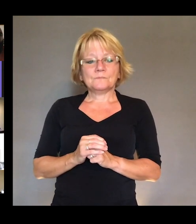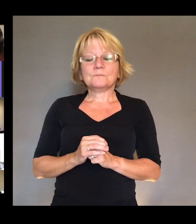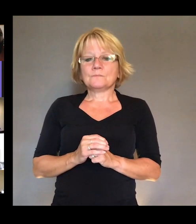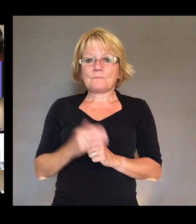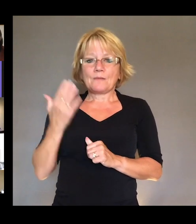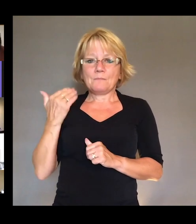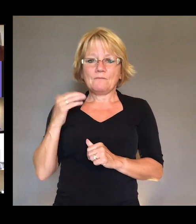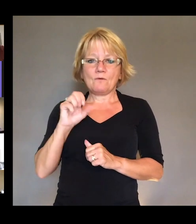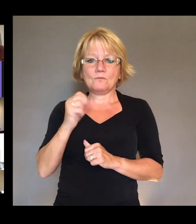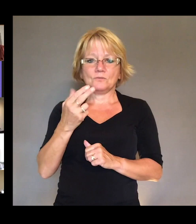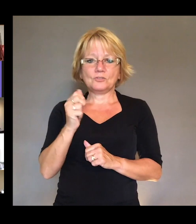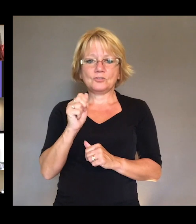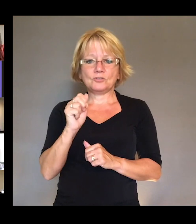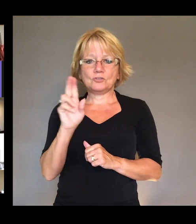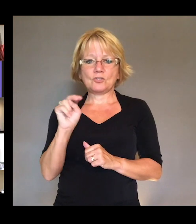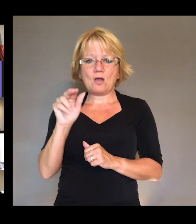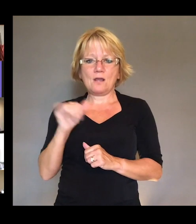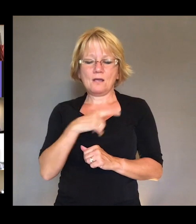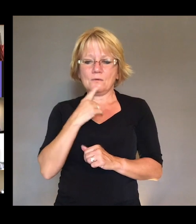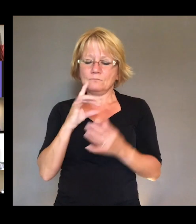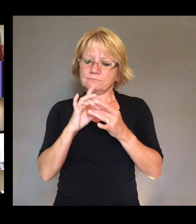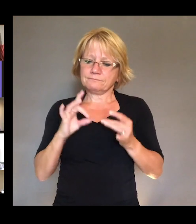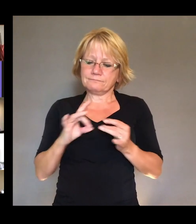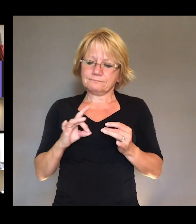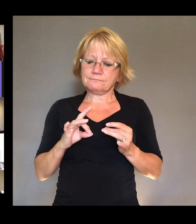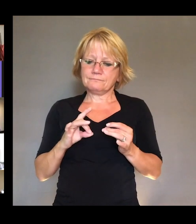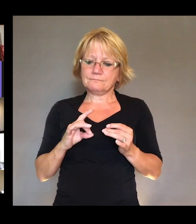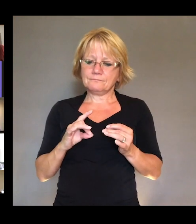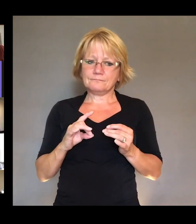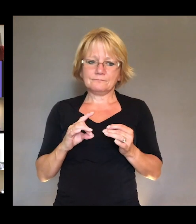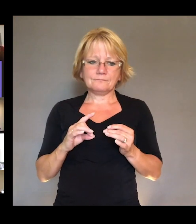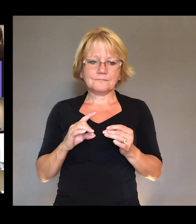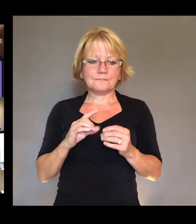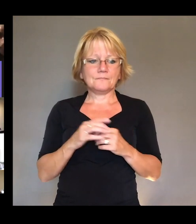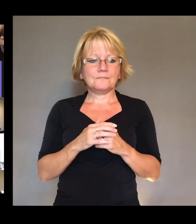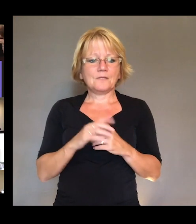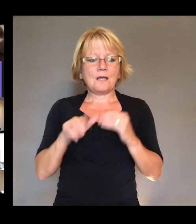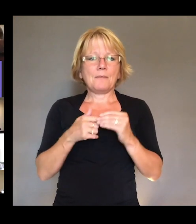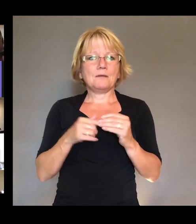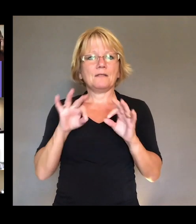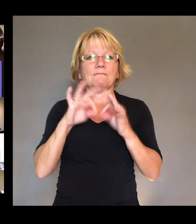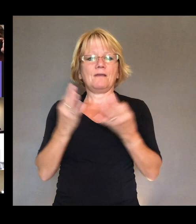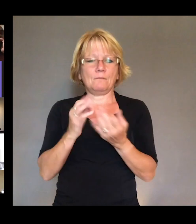it kind of speaks to what Shauna was trying to say with the familiar uploads, right?